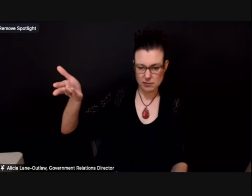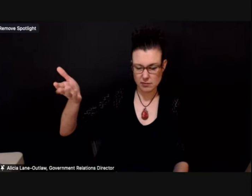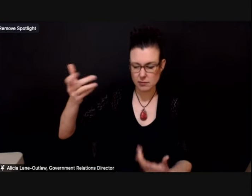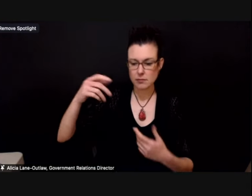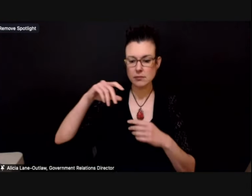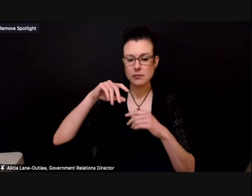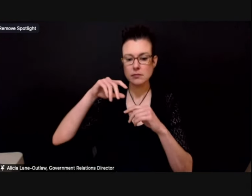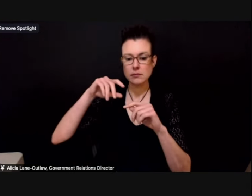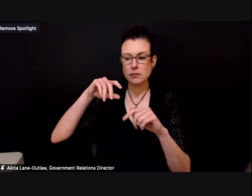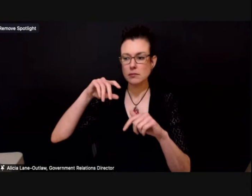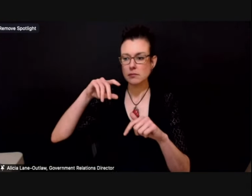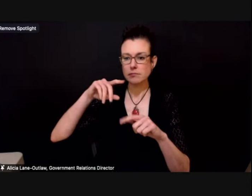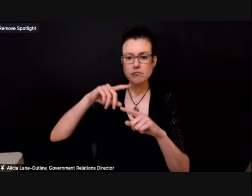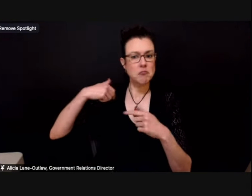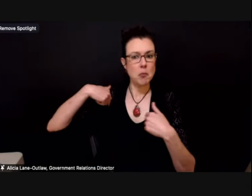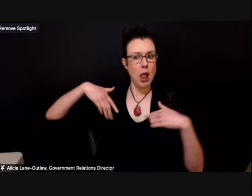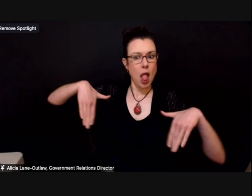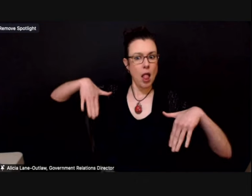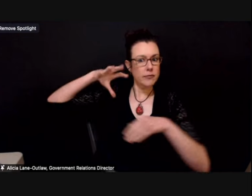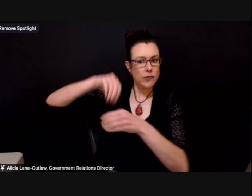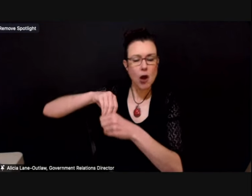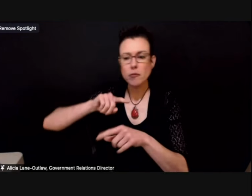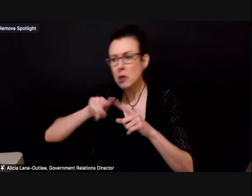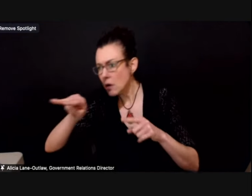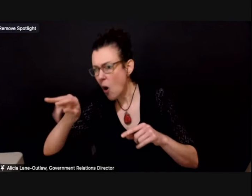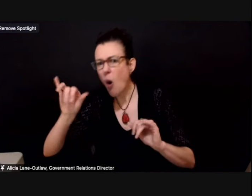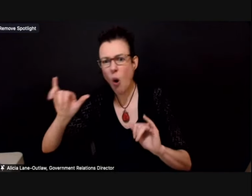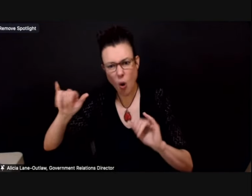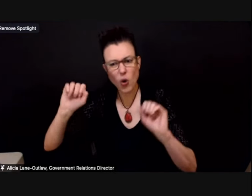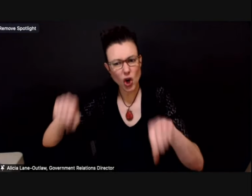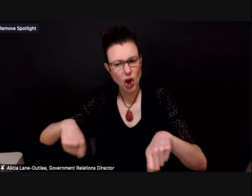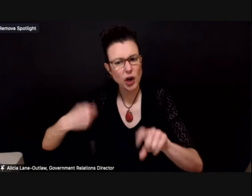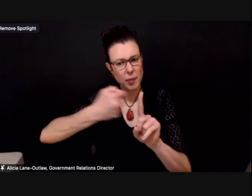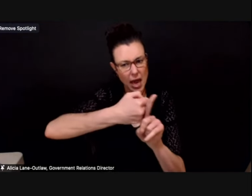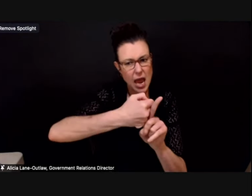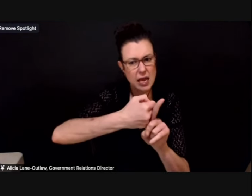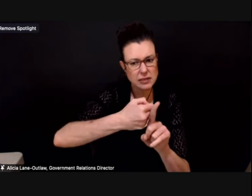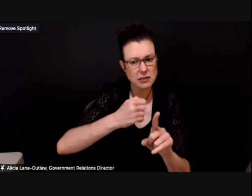are already in existing bills, that we might not be involved in but could impact